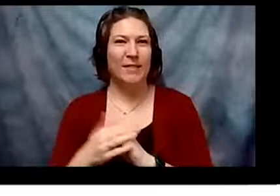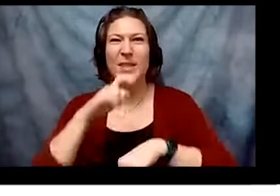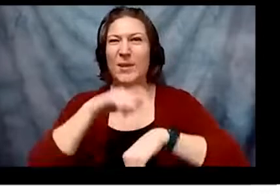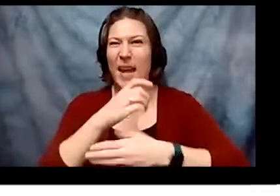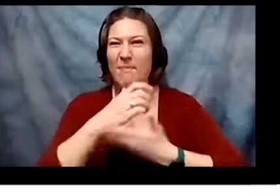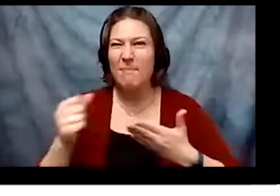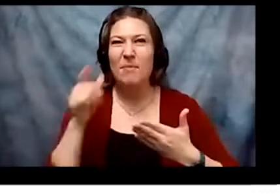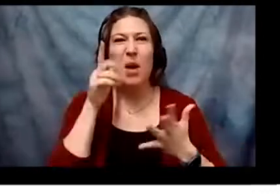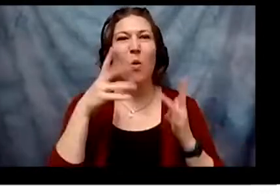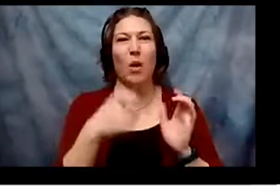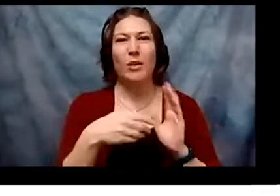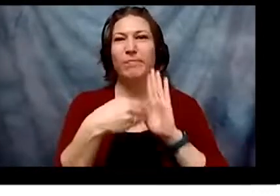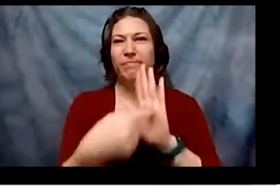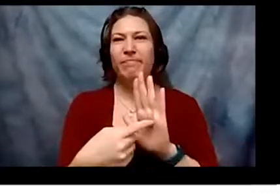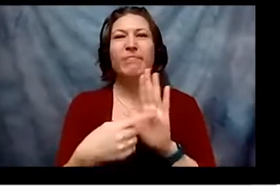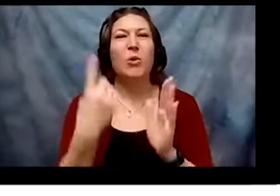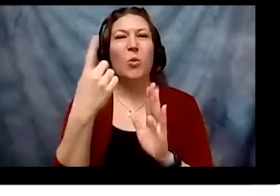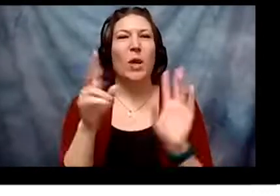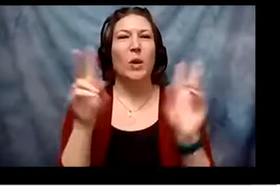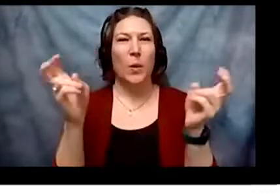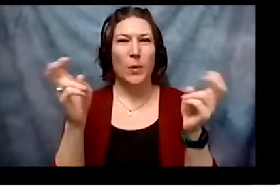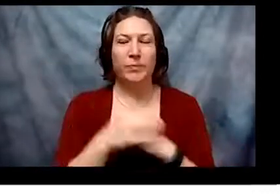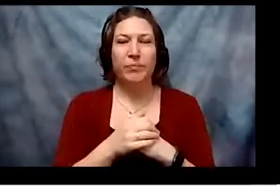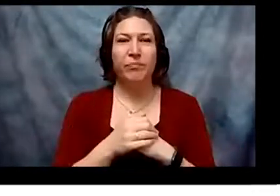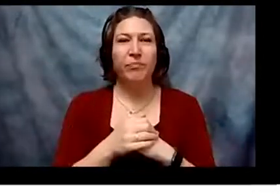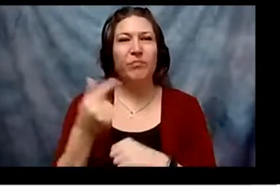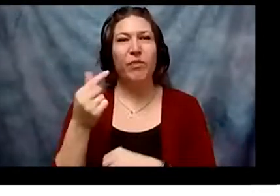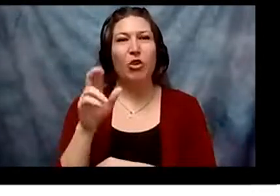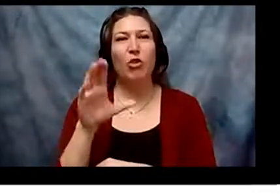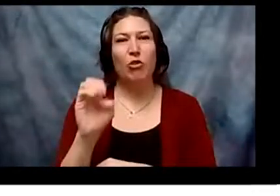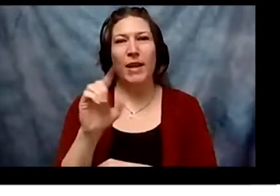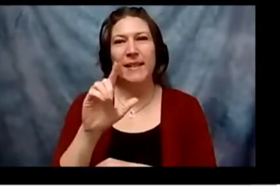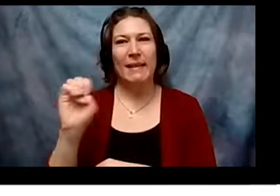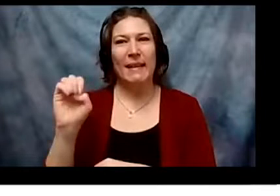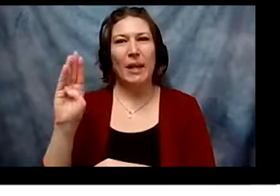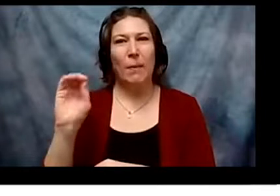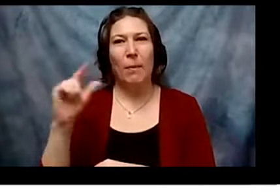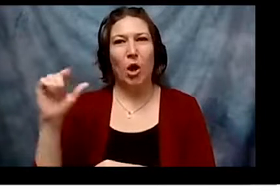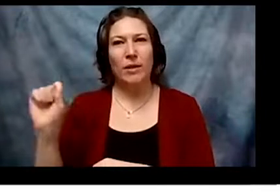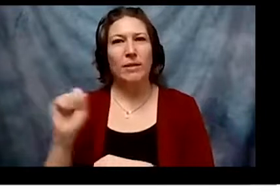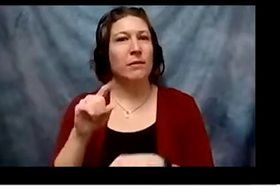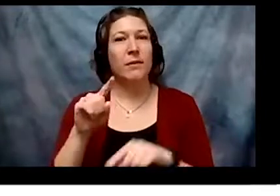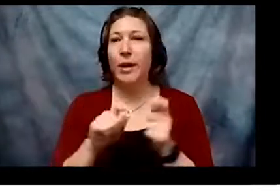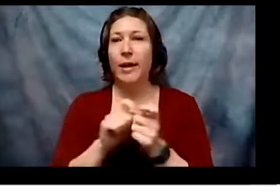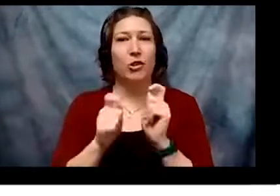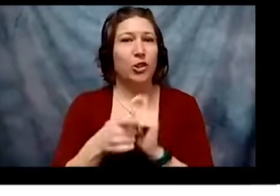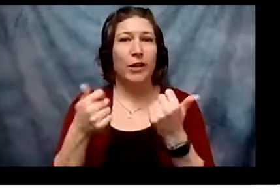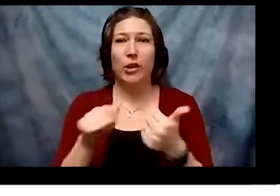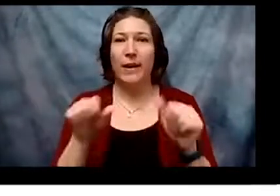I would like to close with a quote, by Grace Lee Boggs. "You cannot change any society